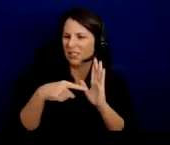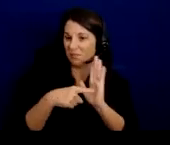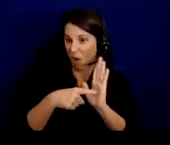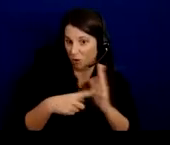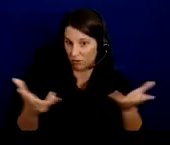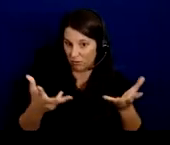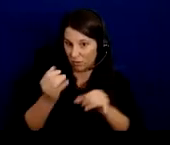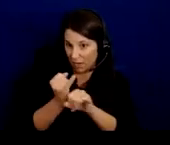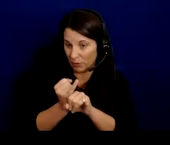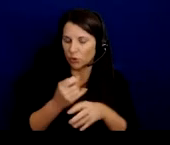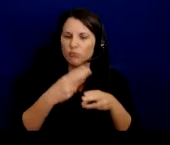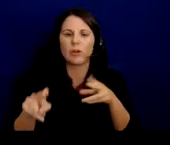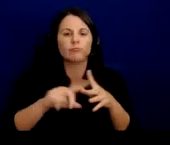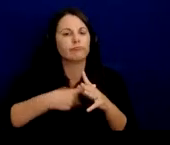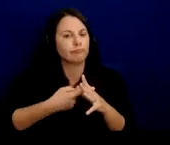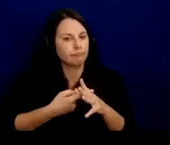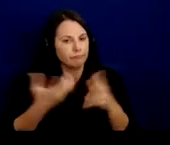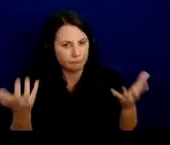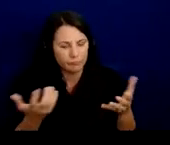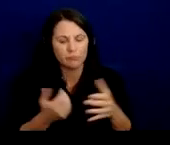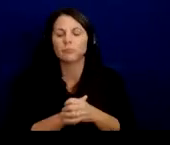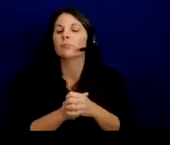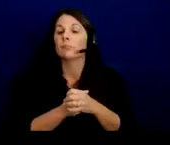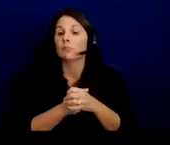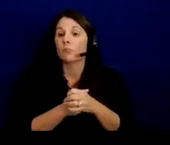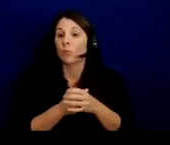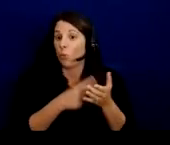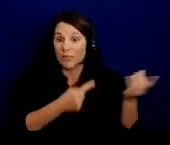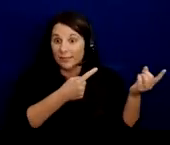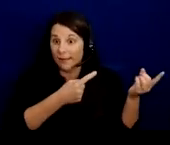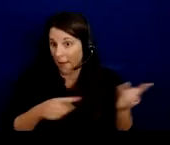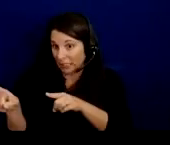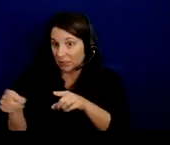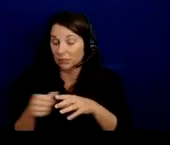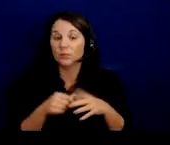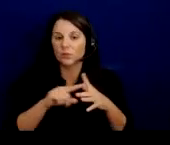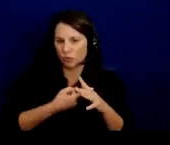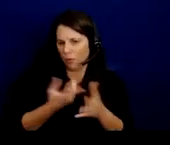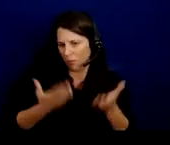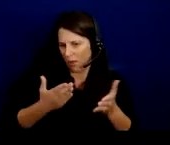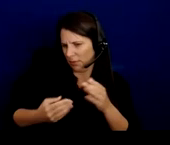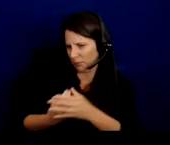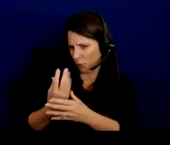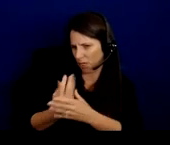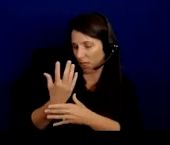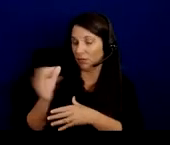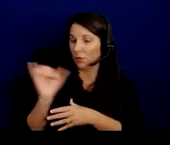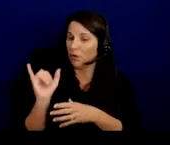introduction into what is happening starting probably in the spring and then some long term goals.